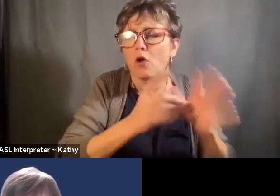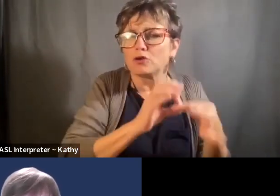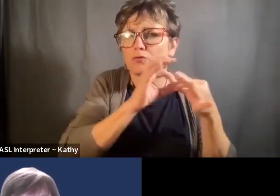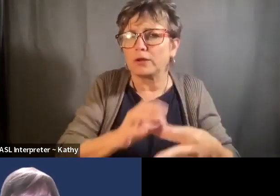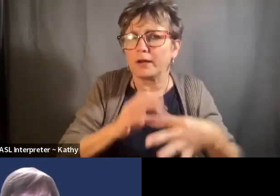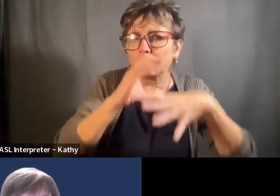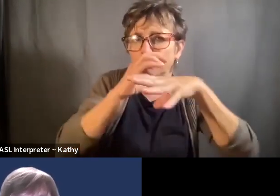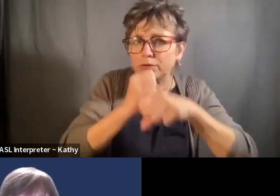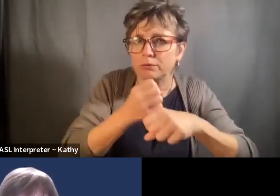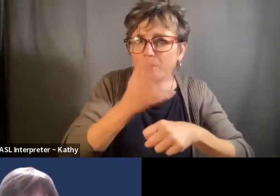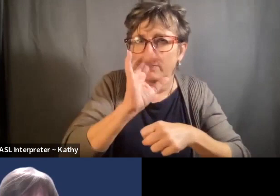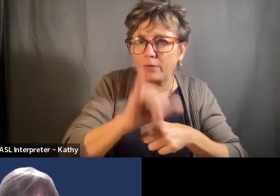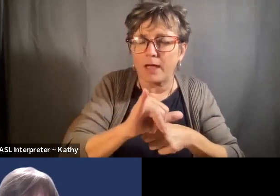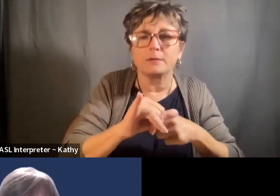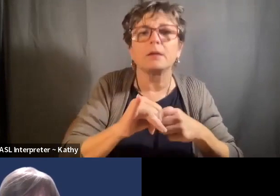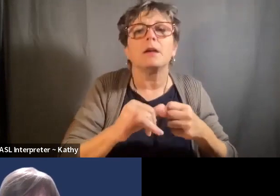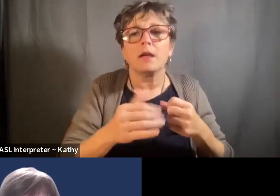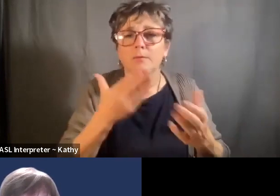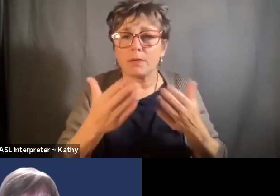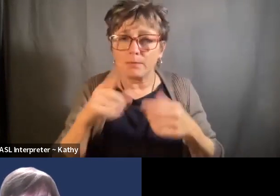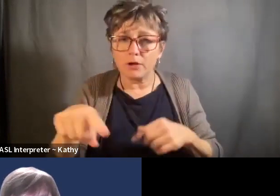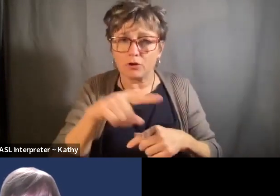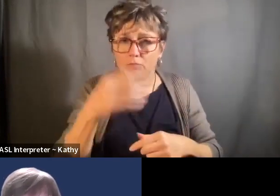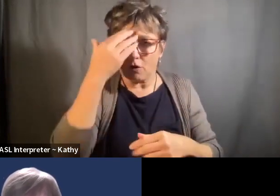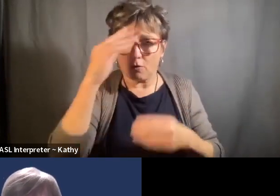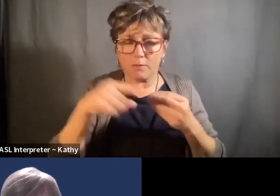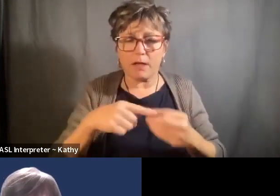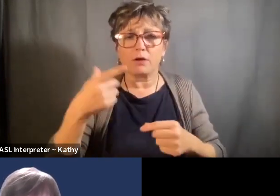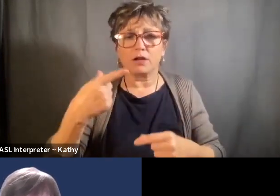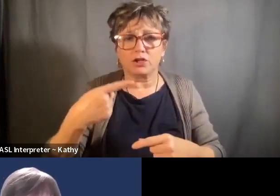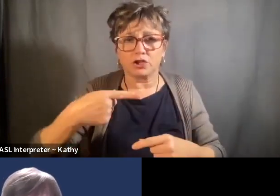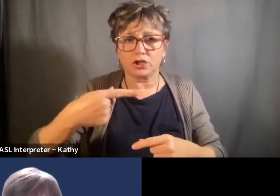European GDPR compliance. It's very stringent, it's